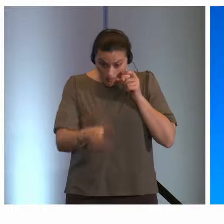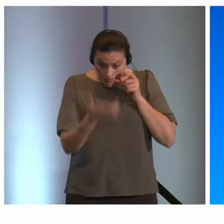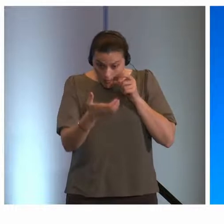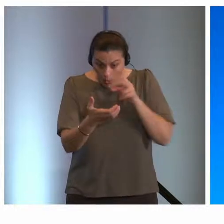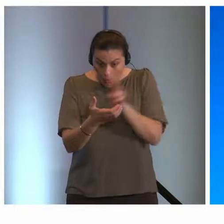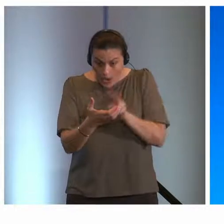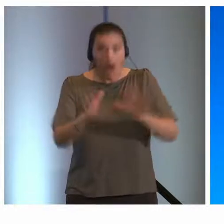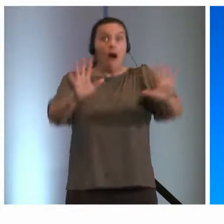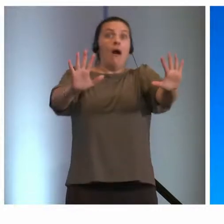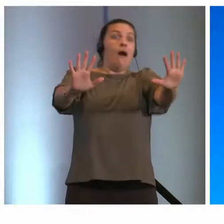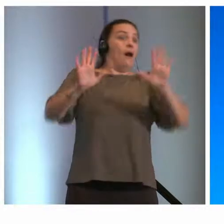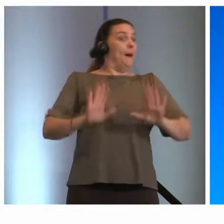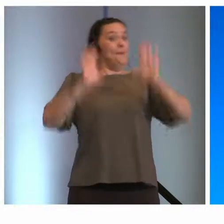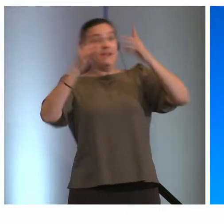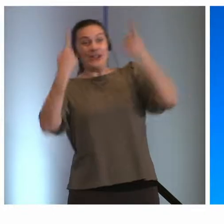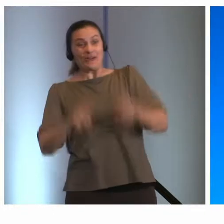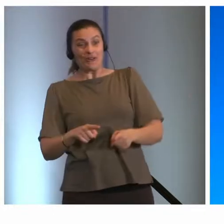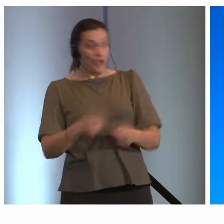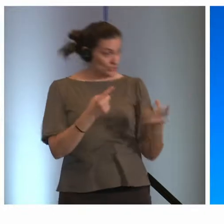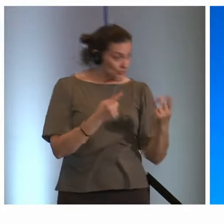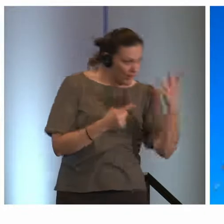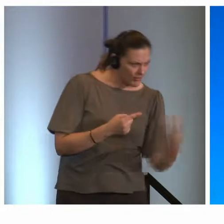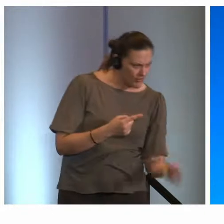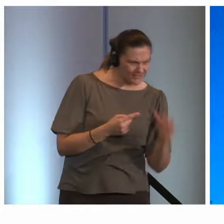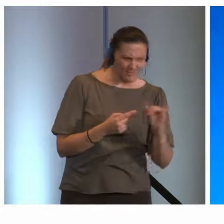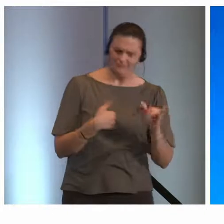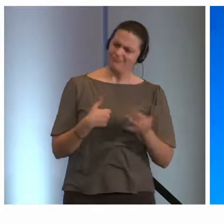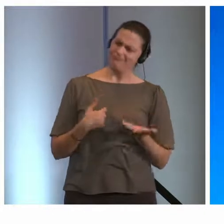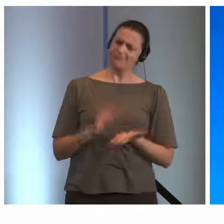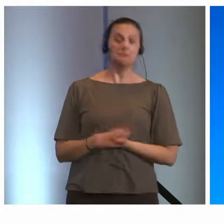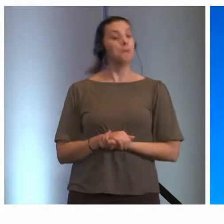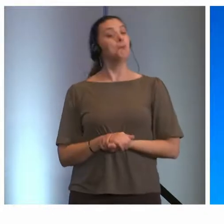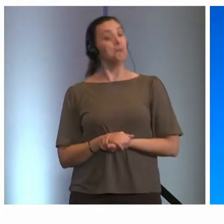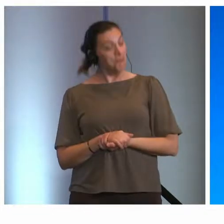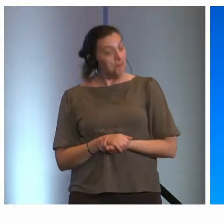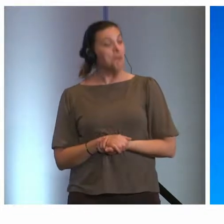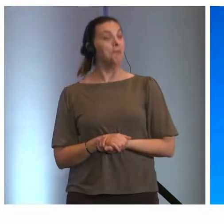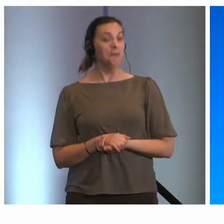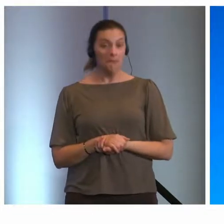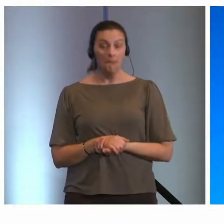reading her iPhone even without her glasses. She can take them down to read, oh, look!